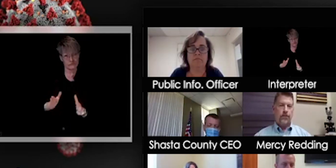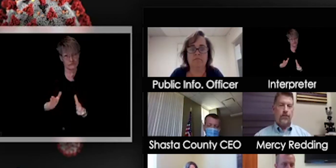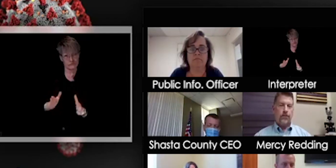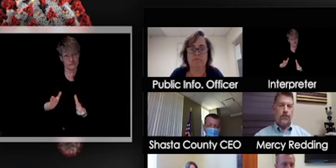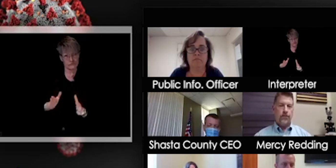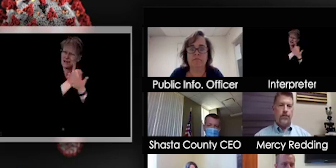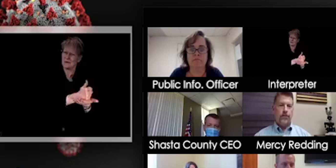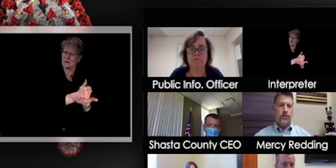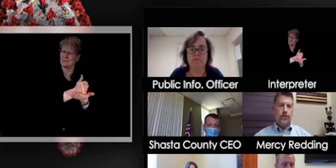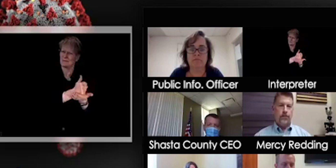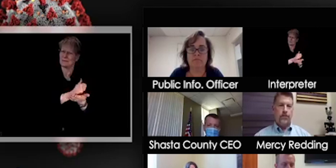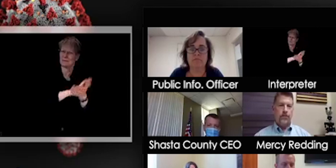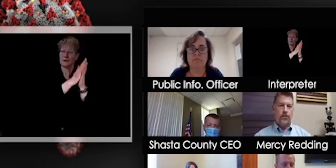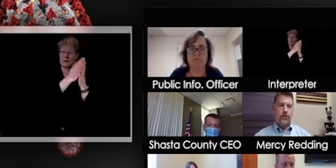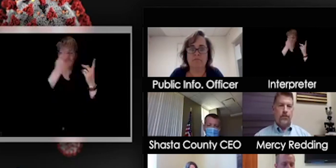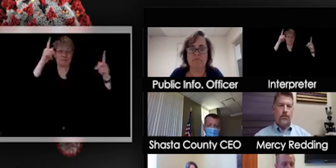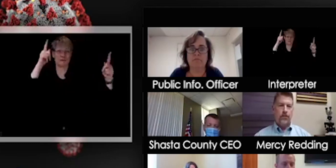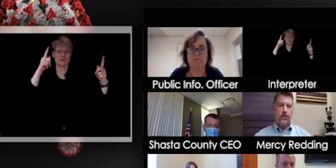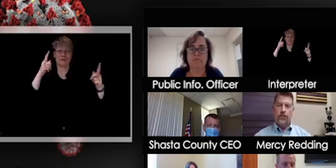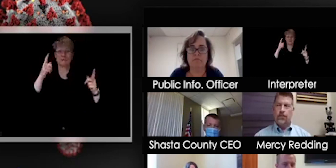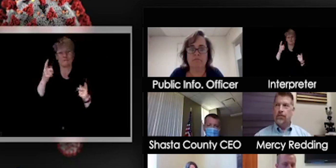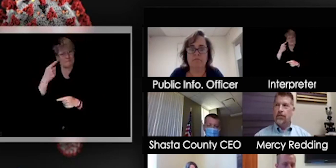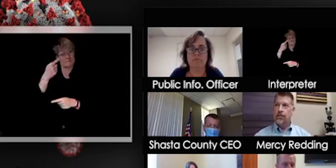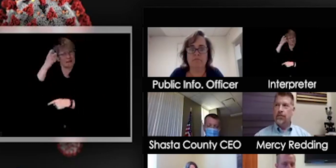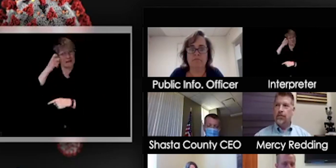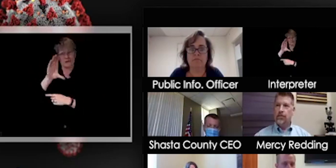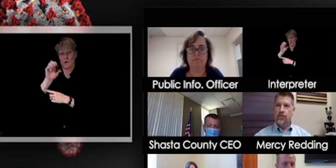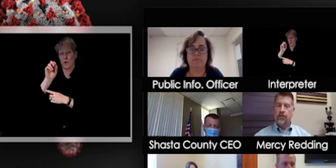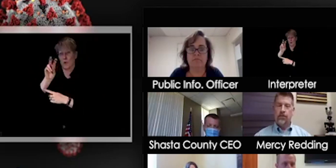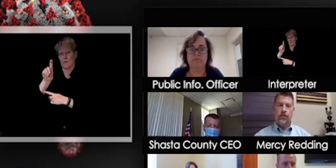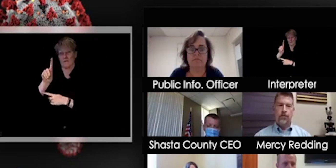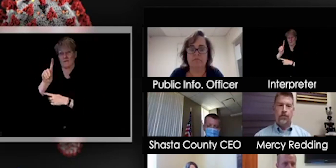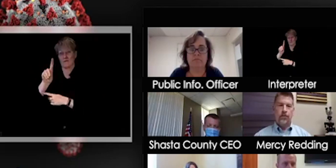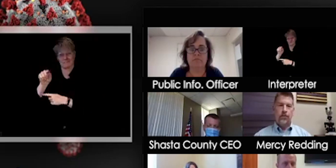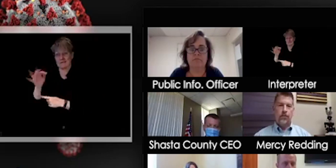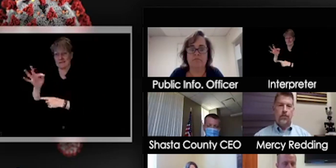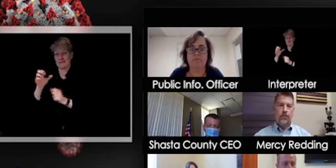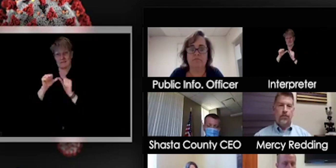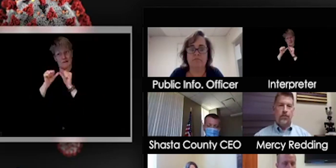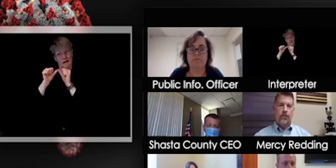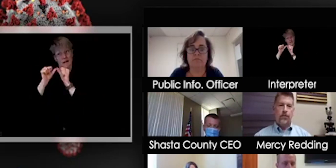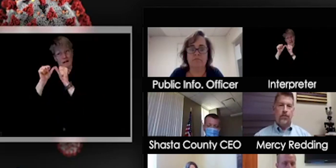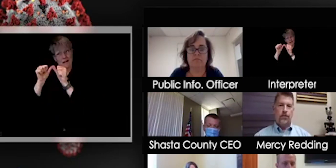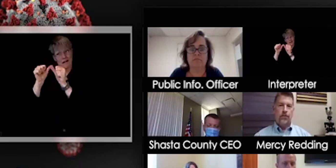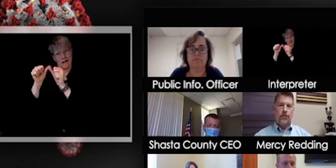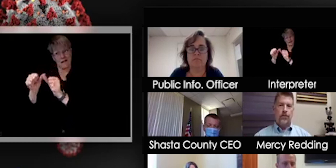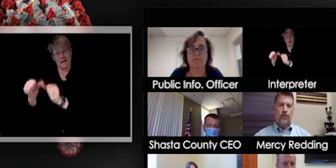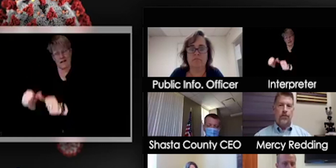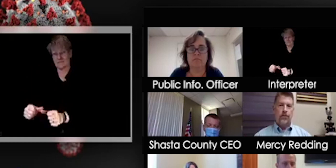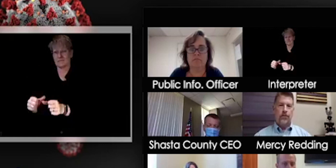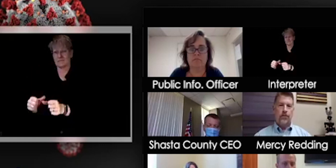while and so this is just the way we need to go about things. And if we want those businesses